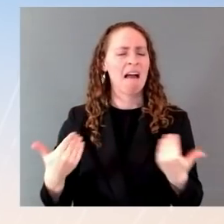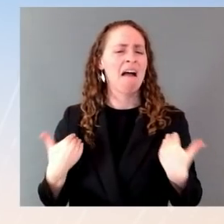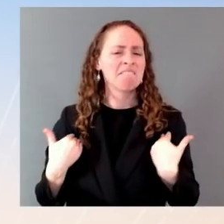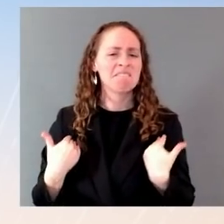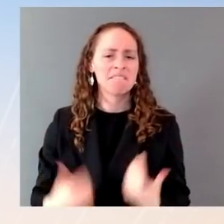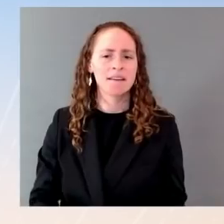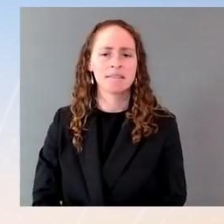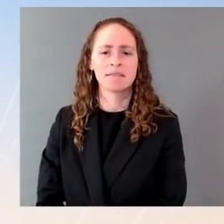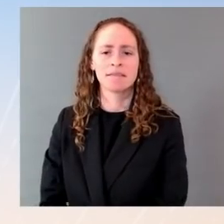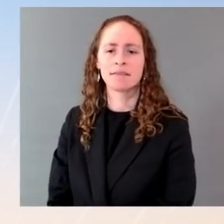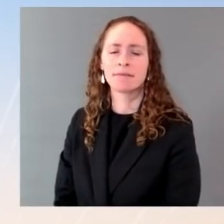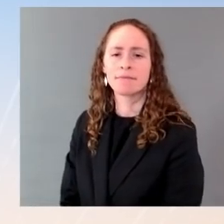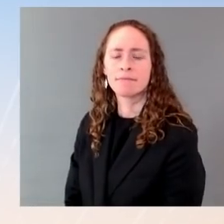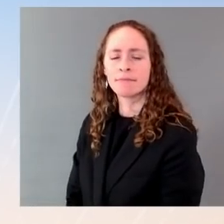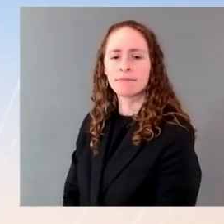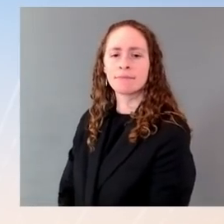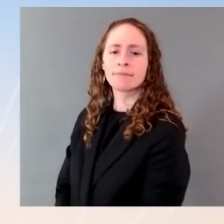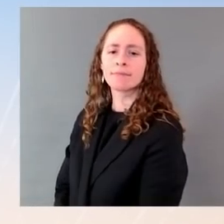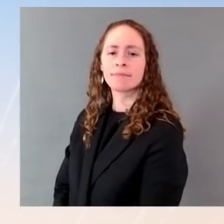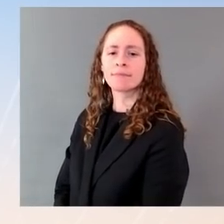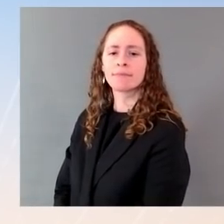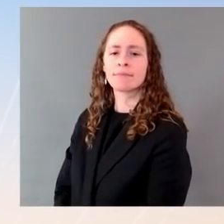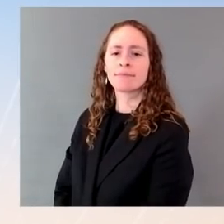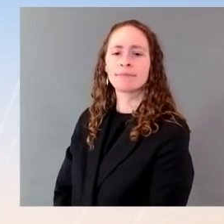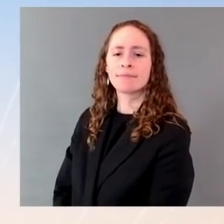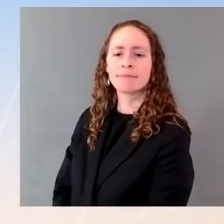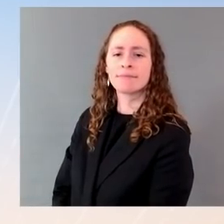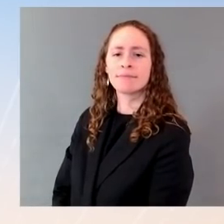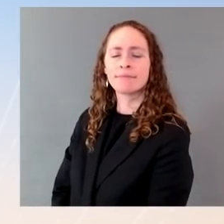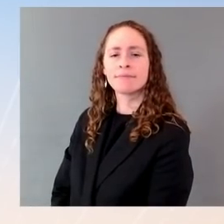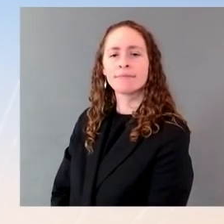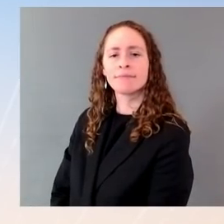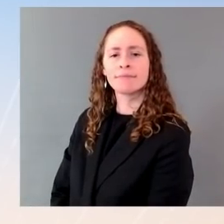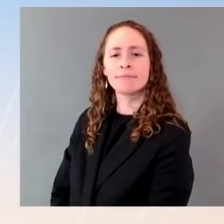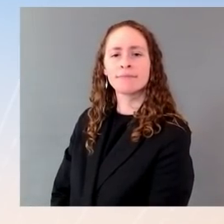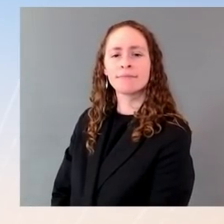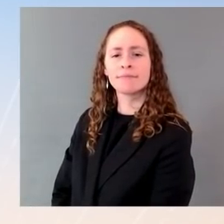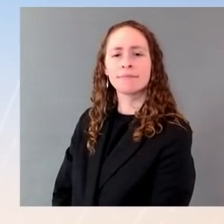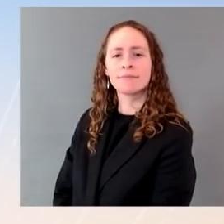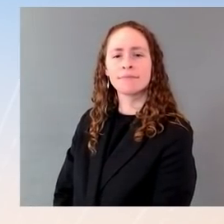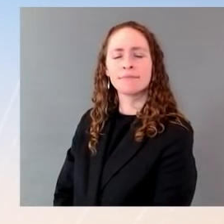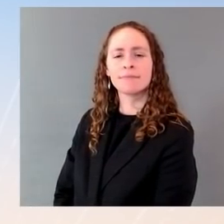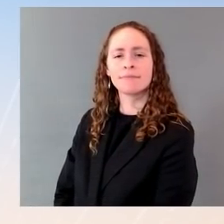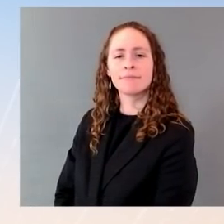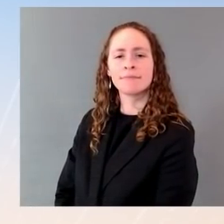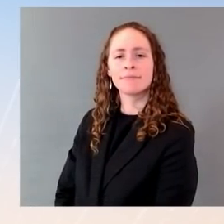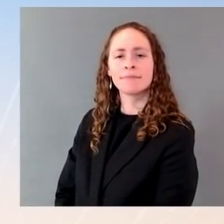Can you at all characterize the process of arriving at some sort of an agreement about what might happen